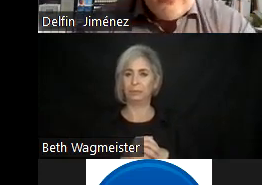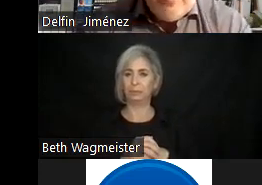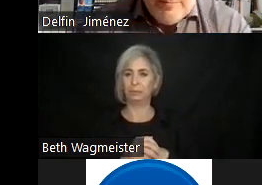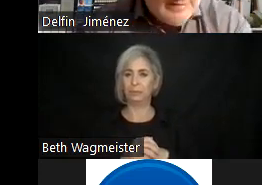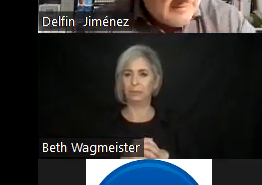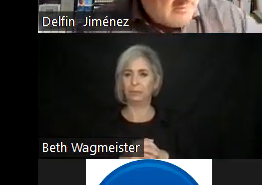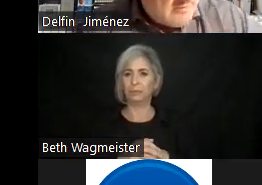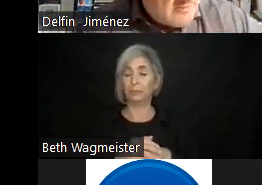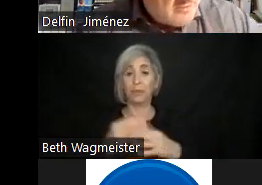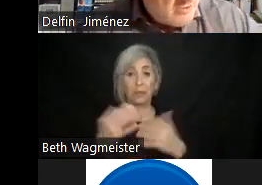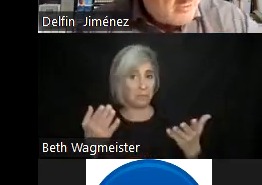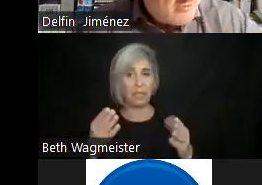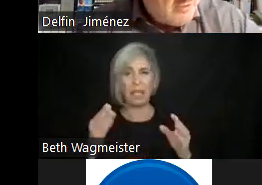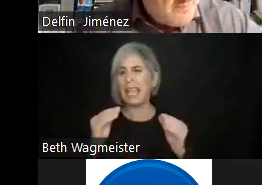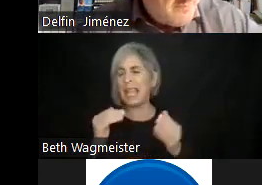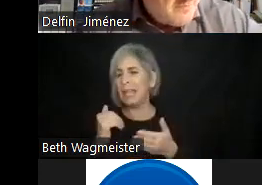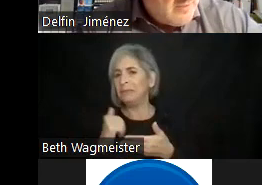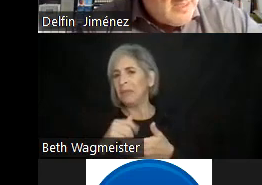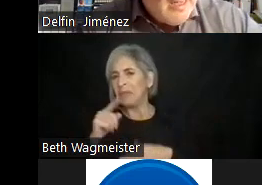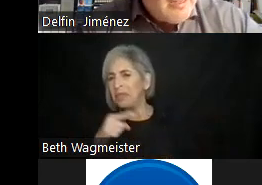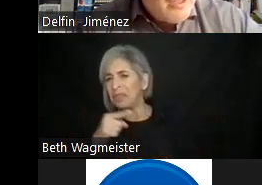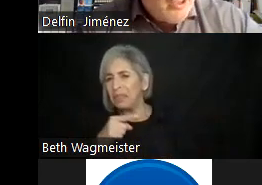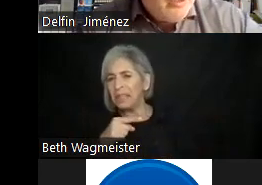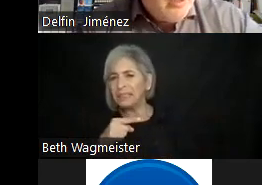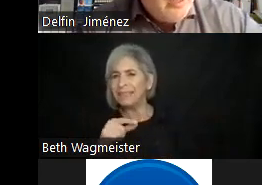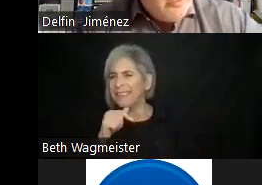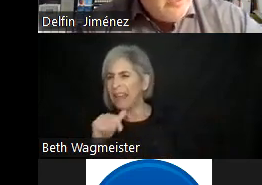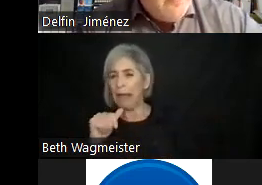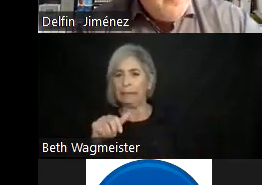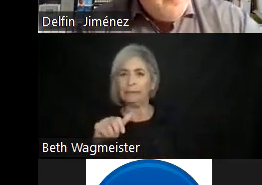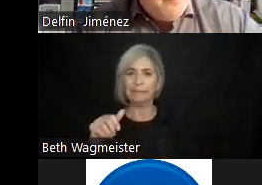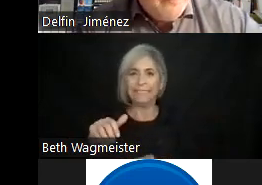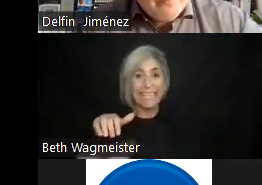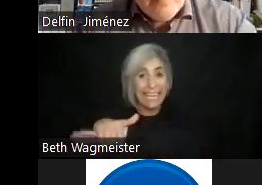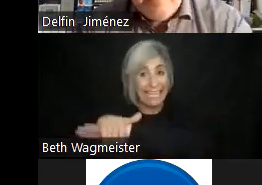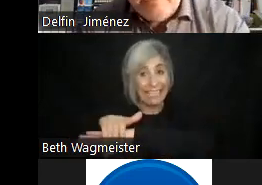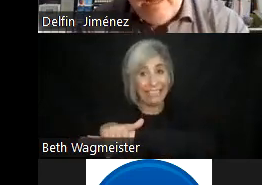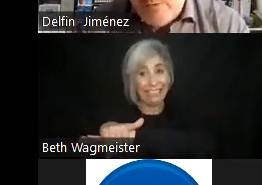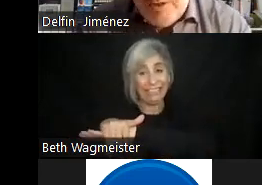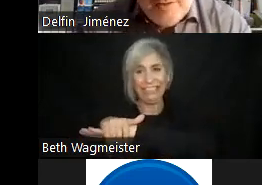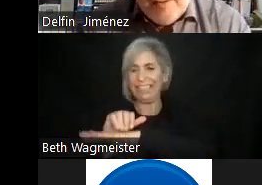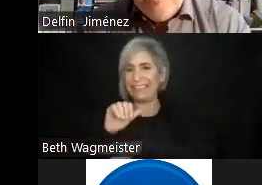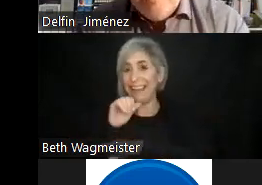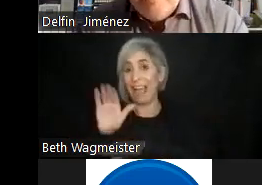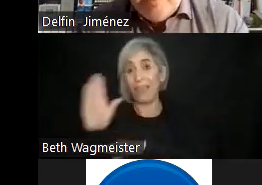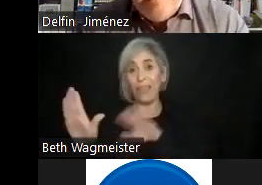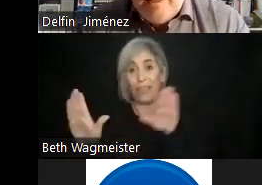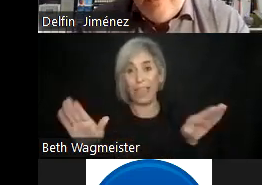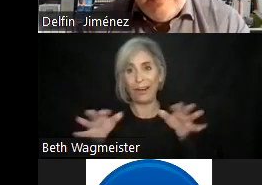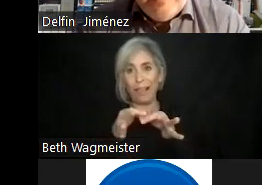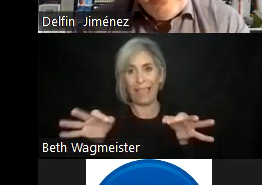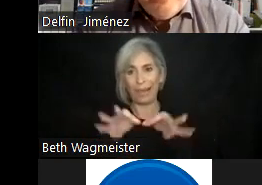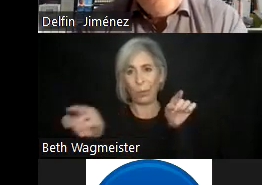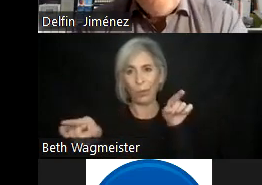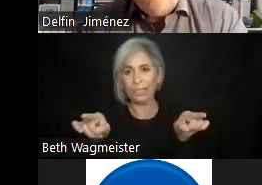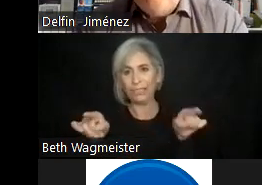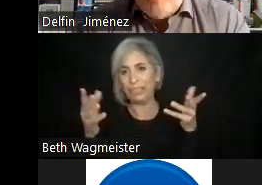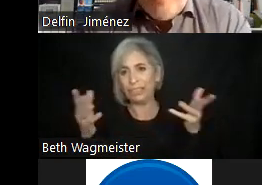for people then is not English is not their language I think is useful. Well,